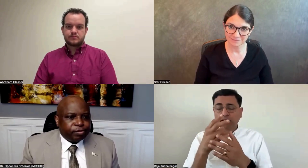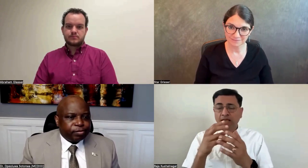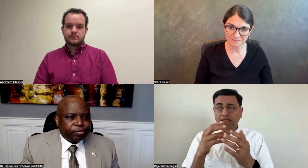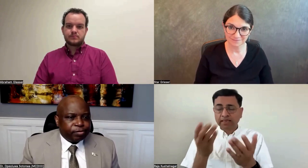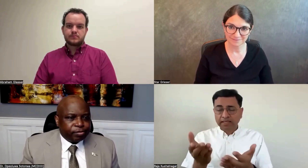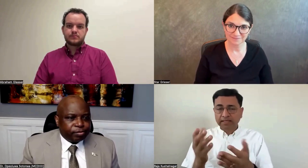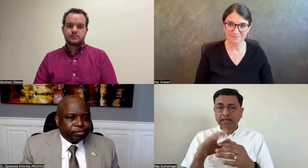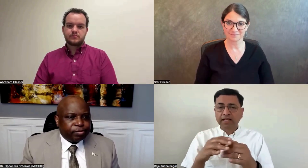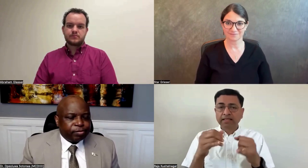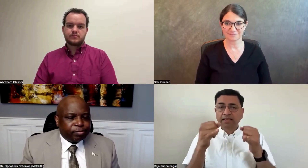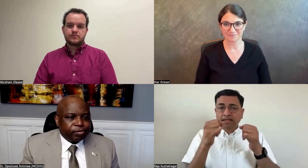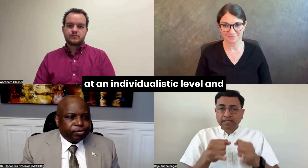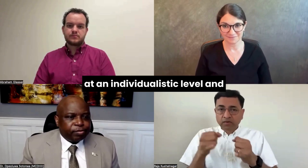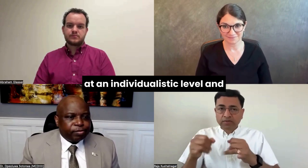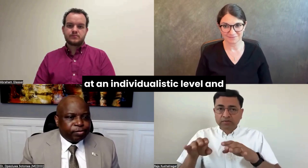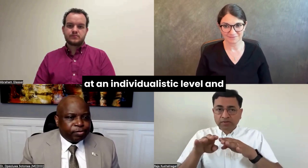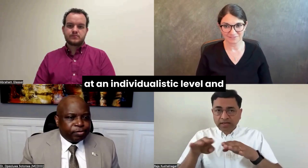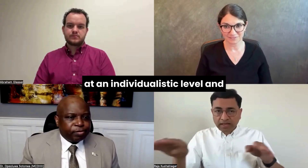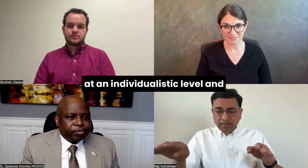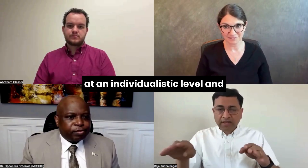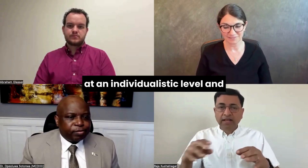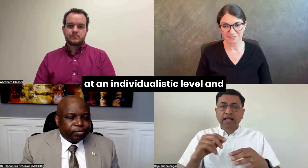at an individualistic level and